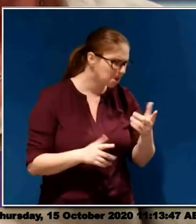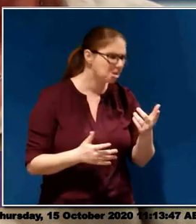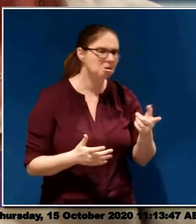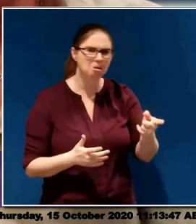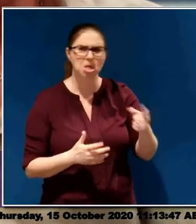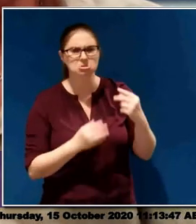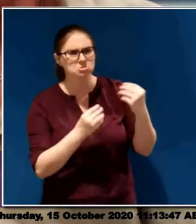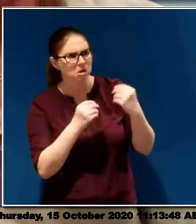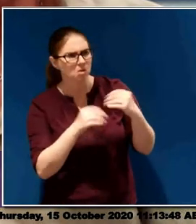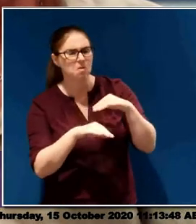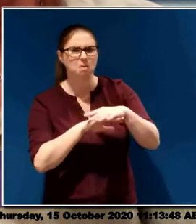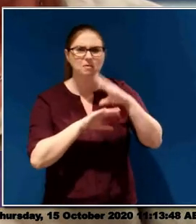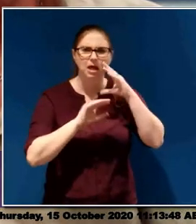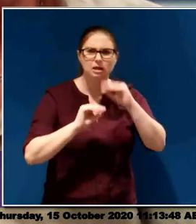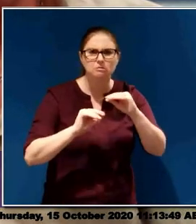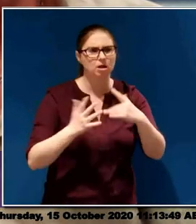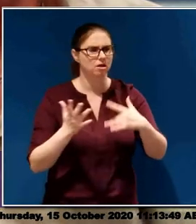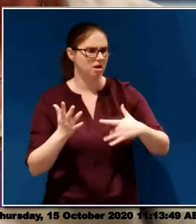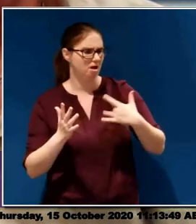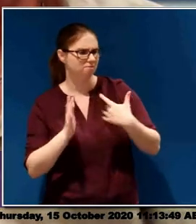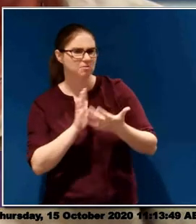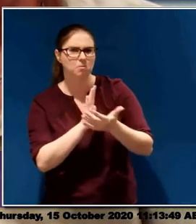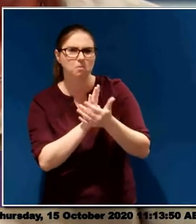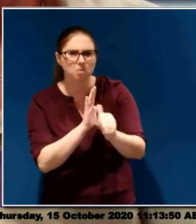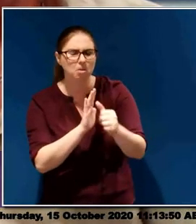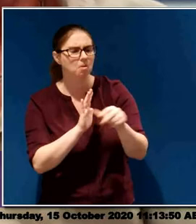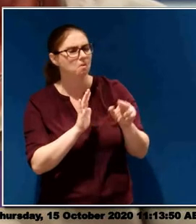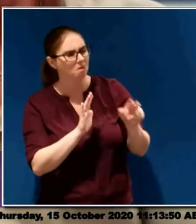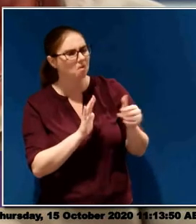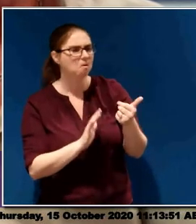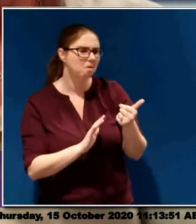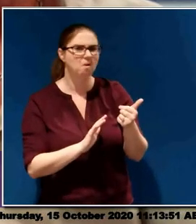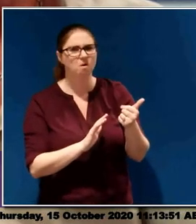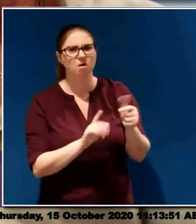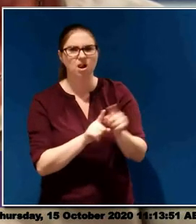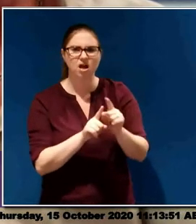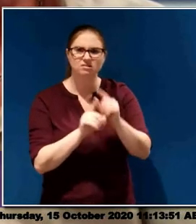life skills and stuff they learn, things with their hands, try to give them a bit of hope.